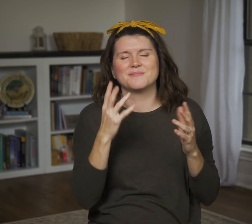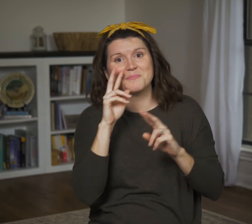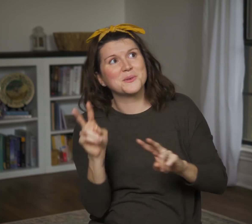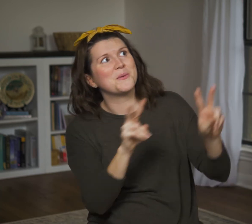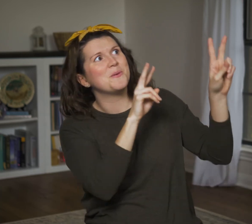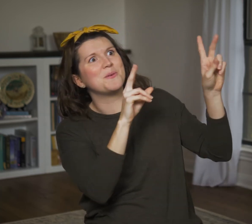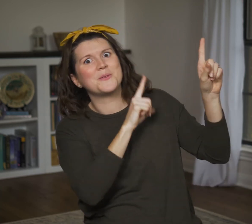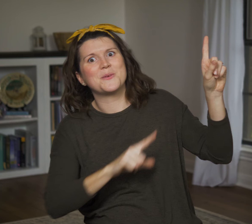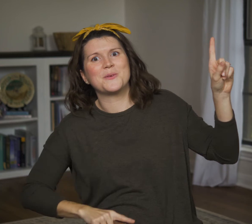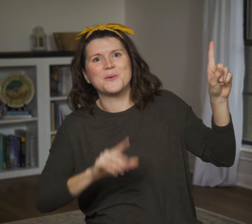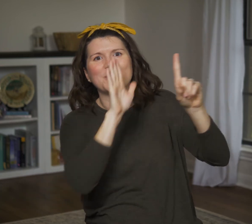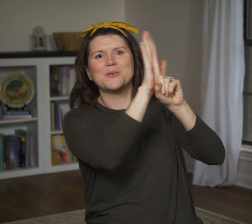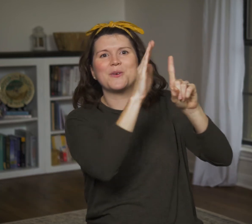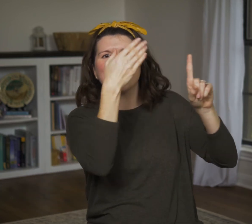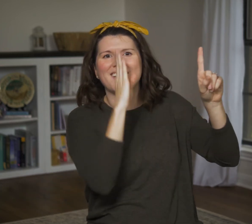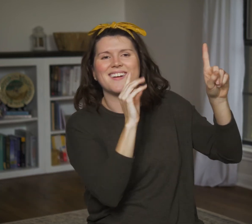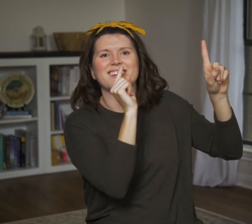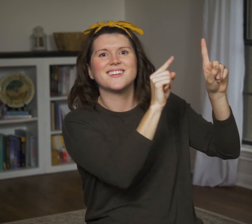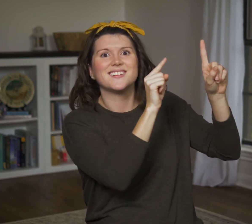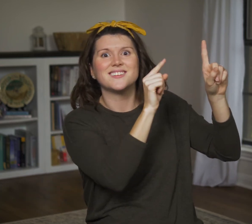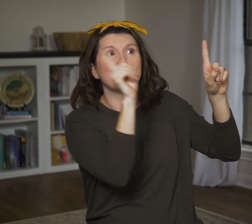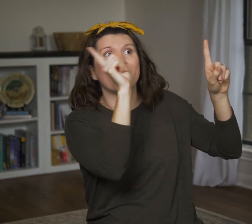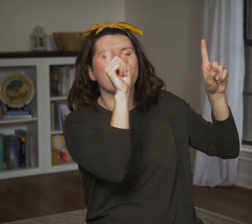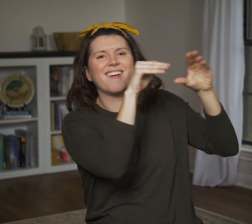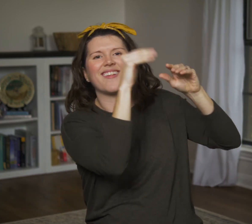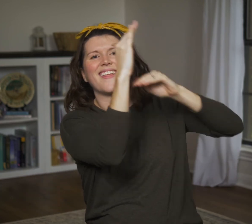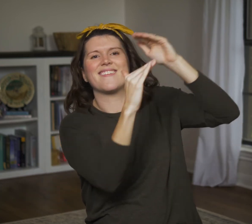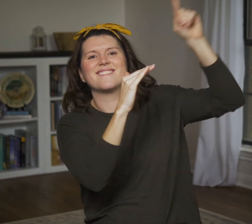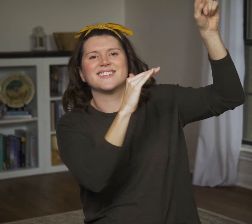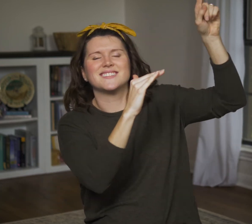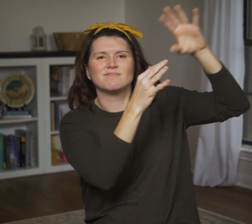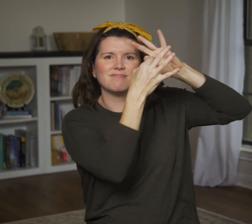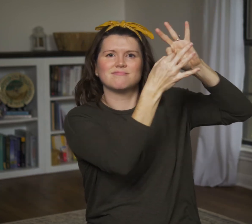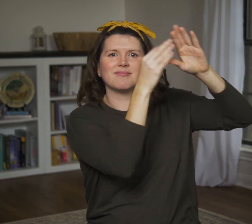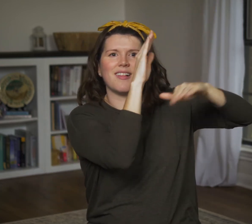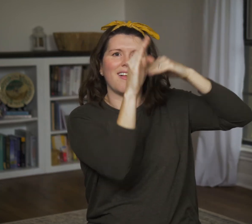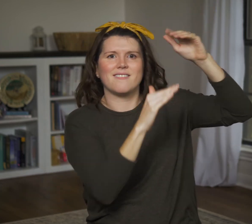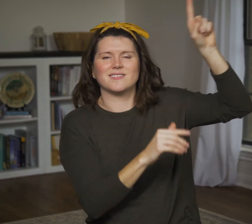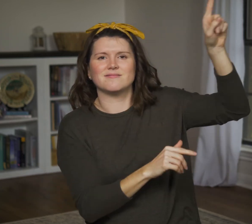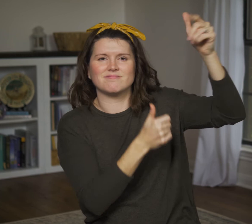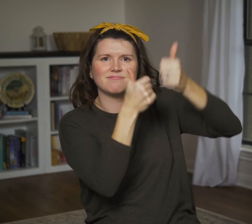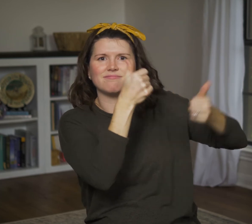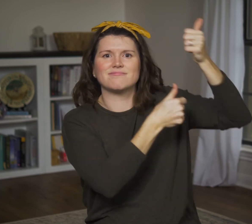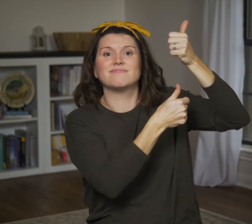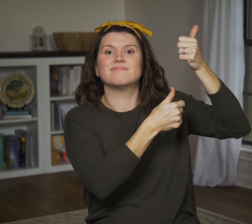“Behold, to the Lord your God belong heaven and the heaven of heavens,